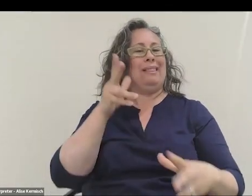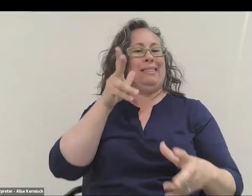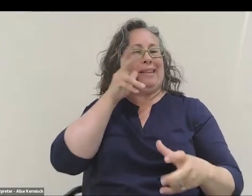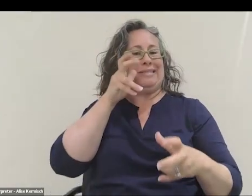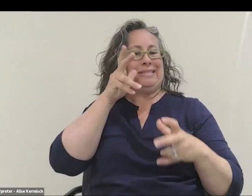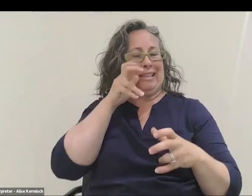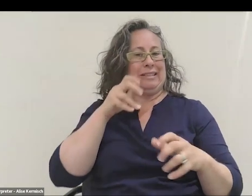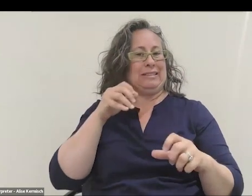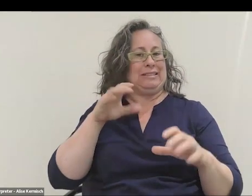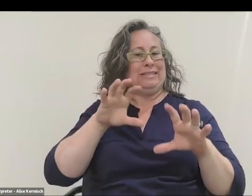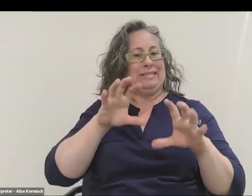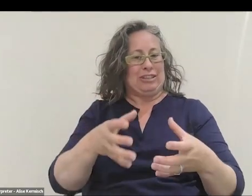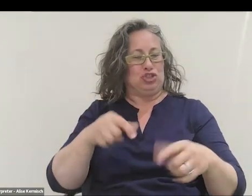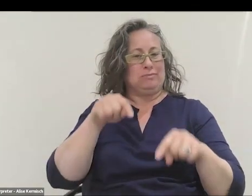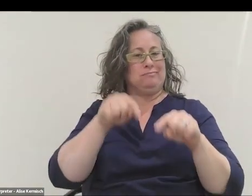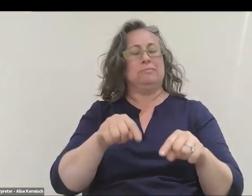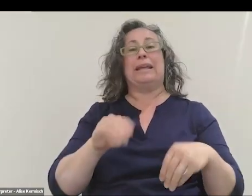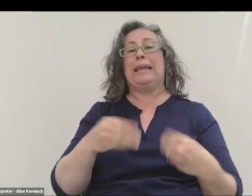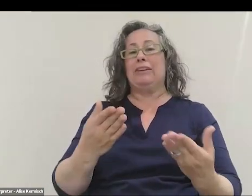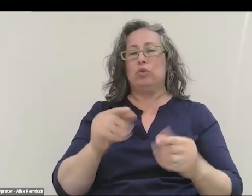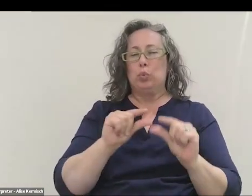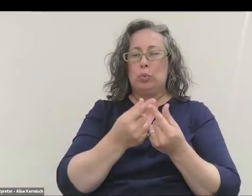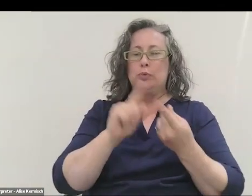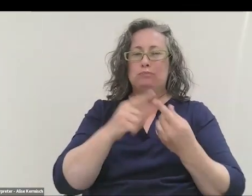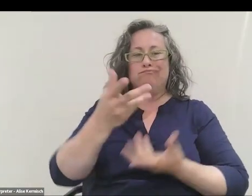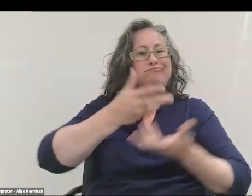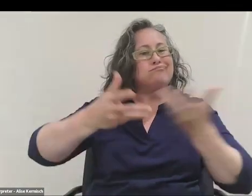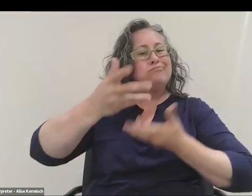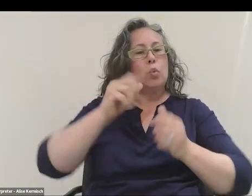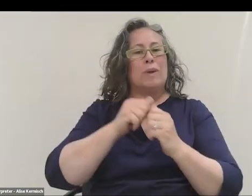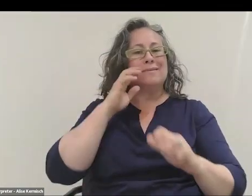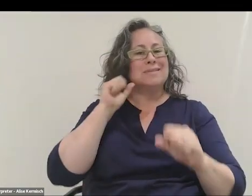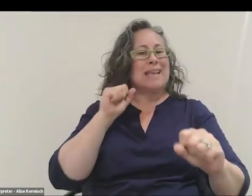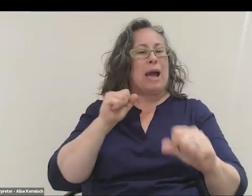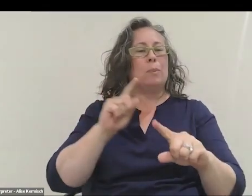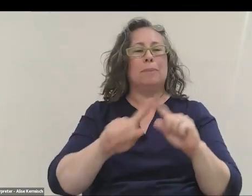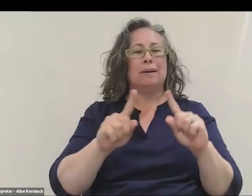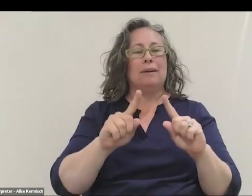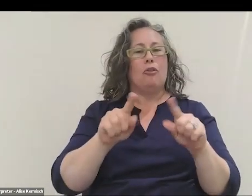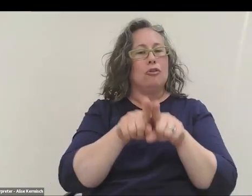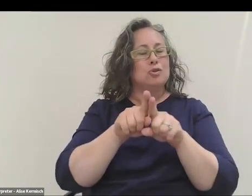This gives groups a way to interact with sound, but also engage with the larger group, which is important,